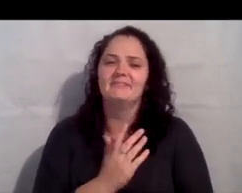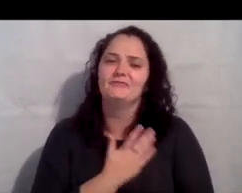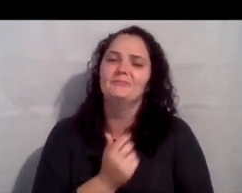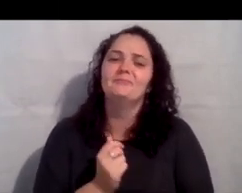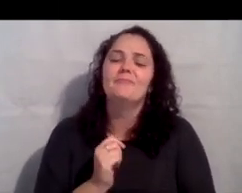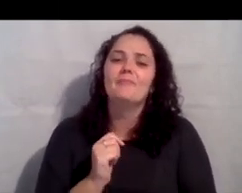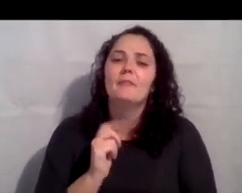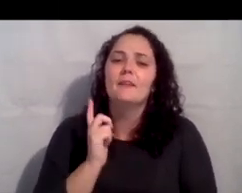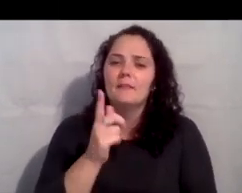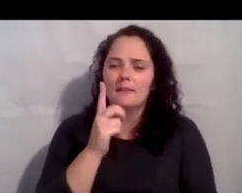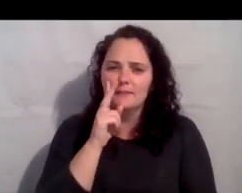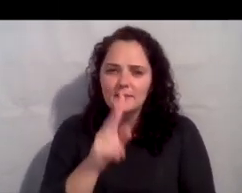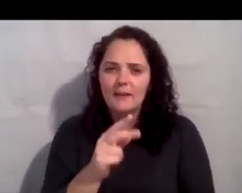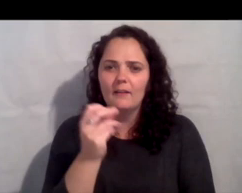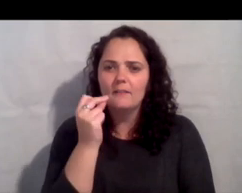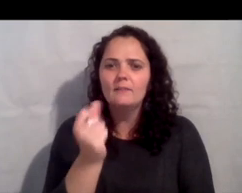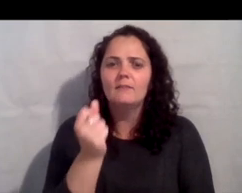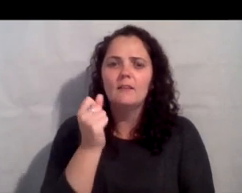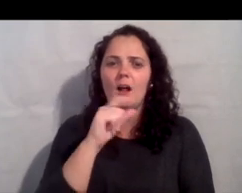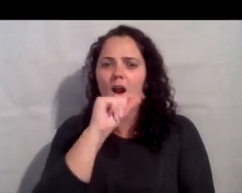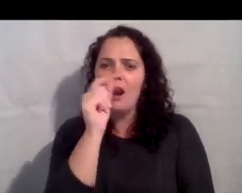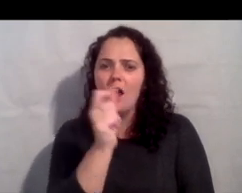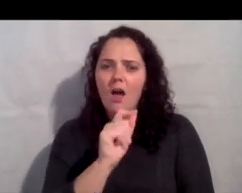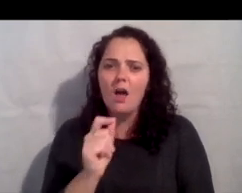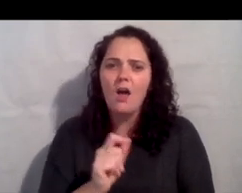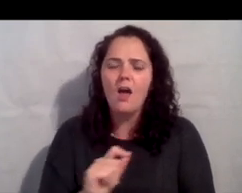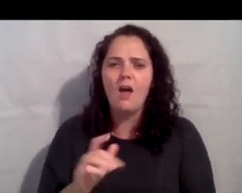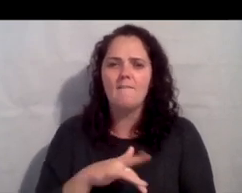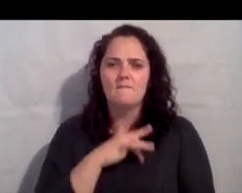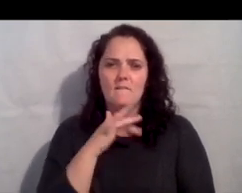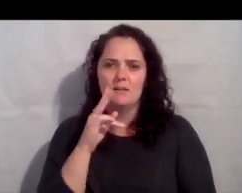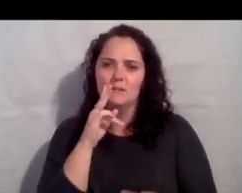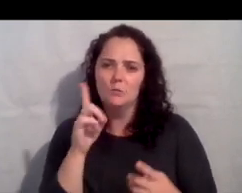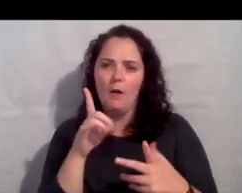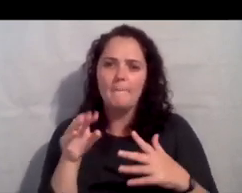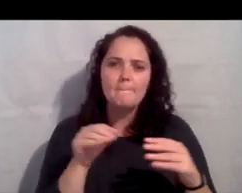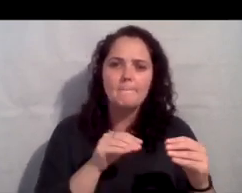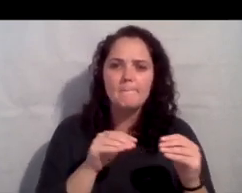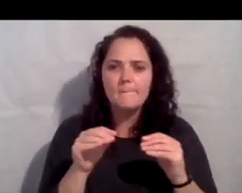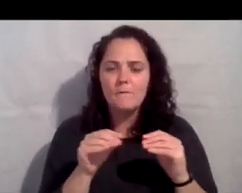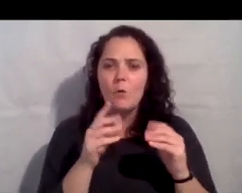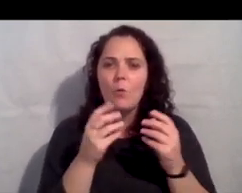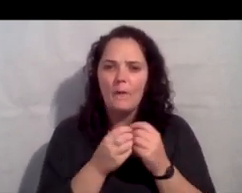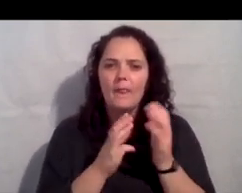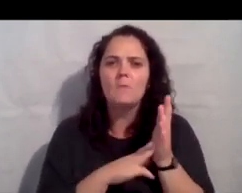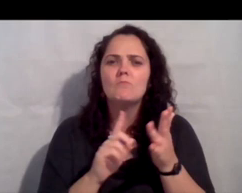immediacy, this quick line that captures so much of the mood. It's not just describing